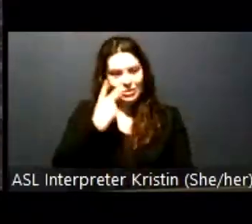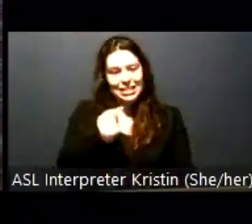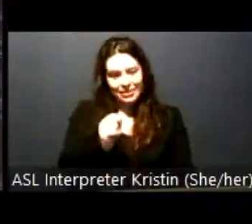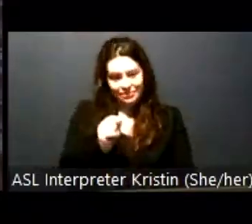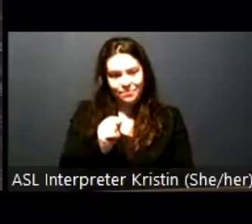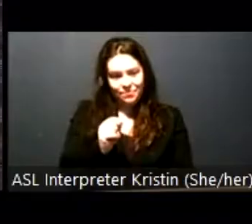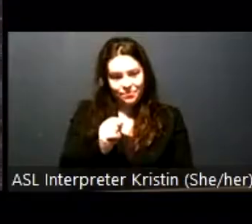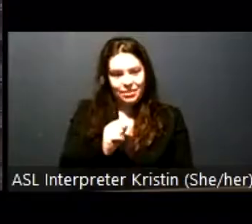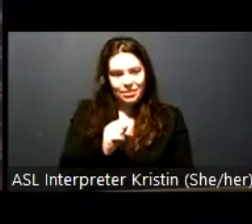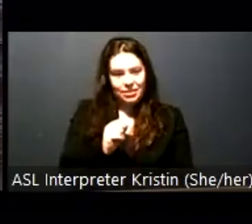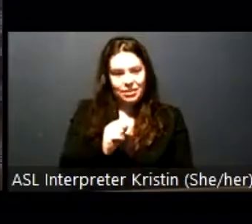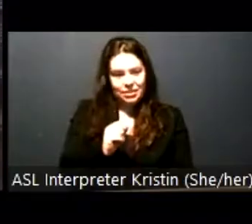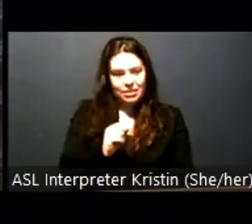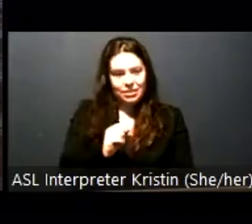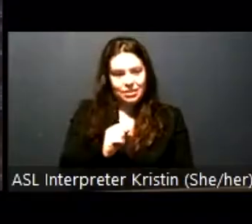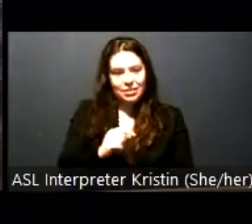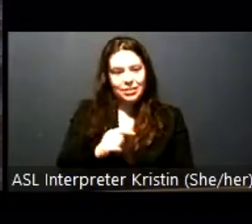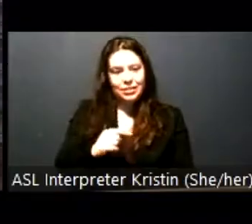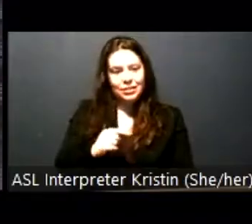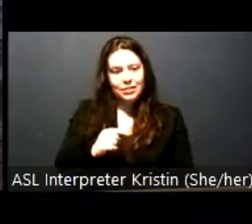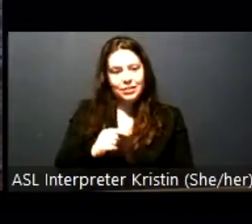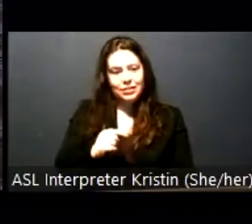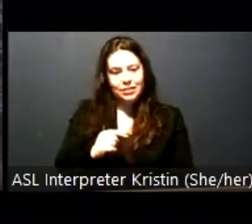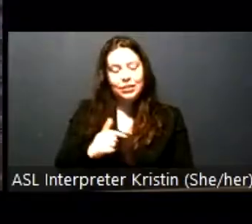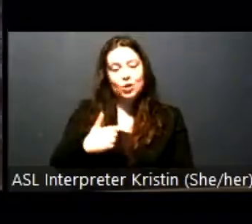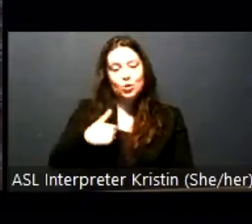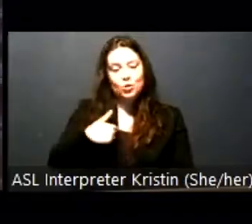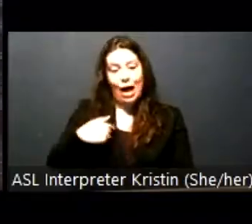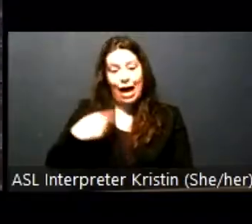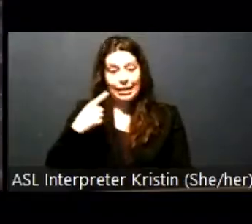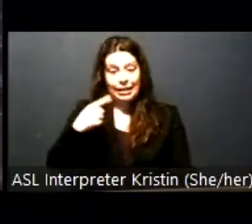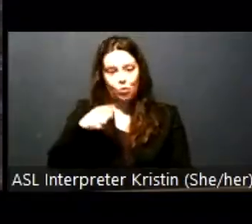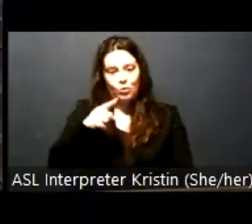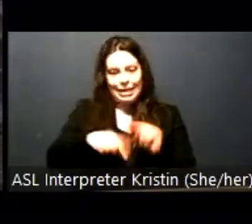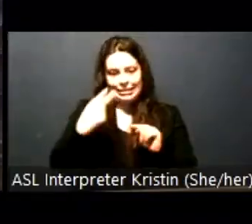of the camera pulling a line uh once the bird was settled in. The bird didn't even notice.